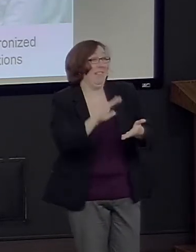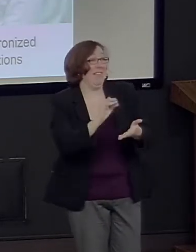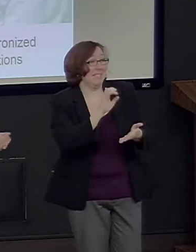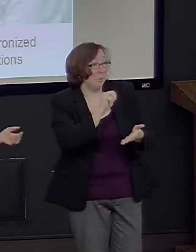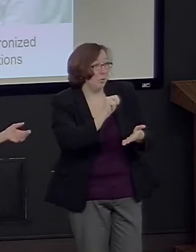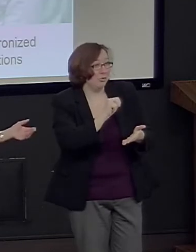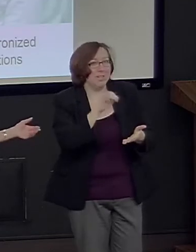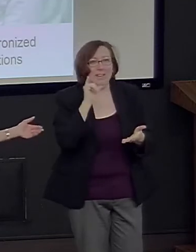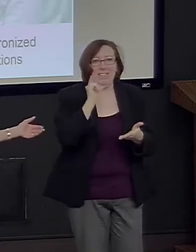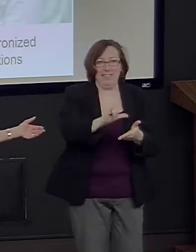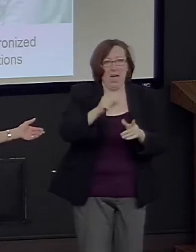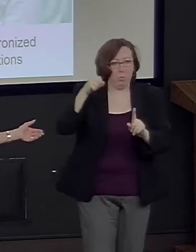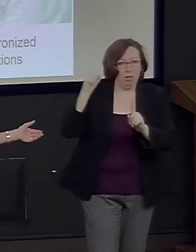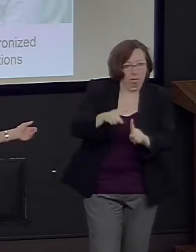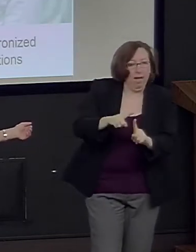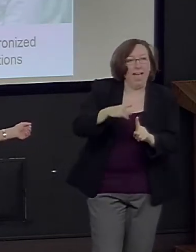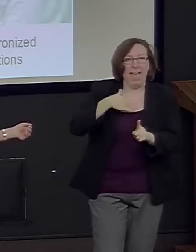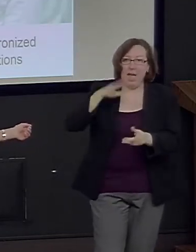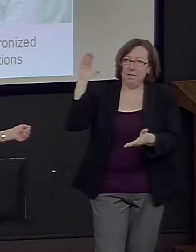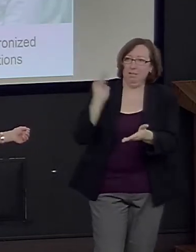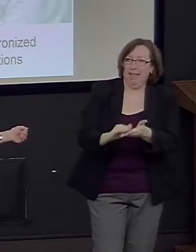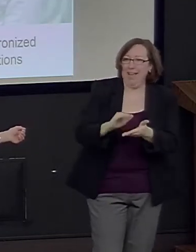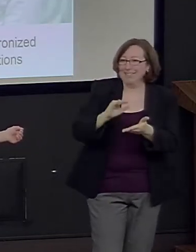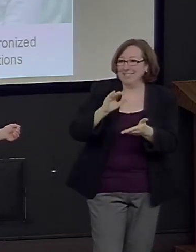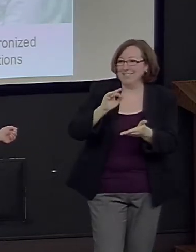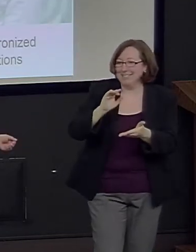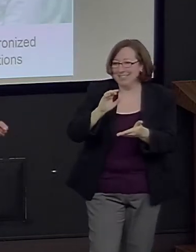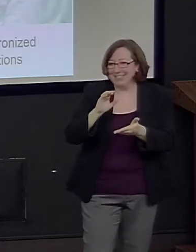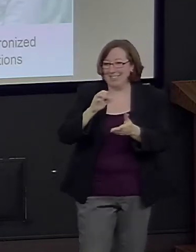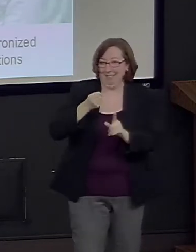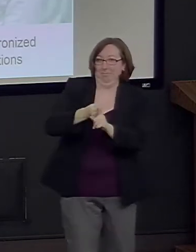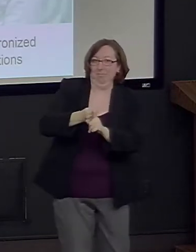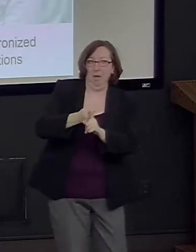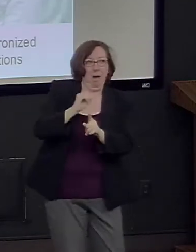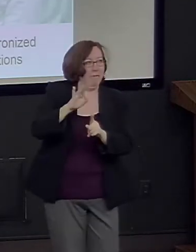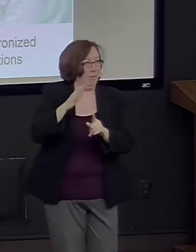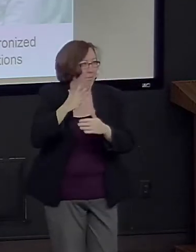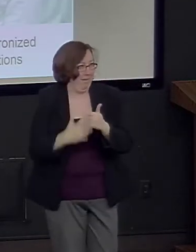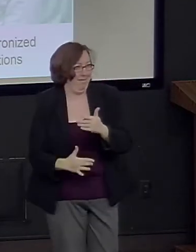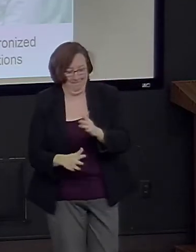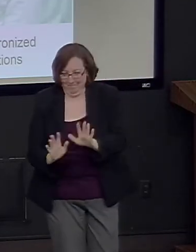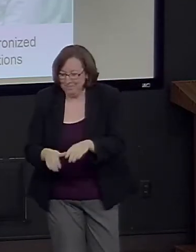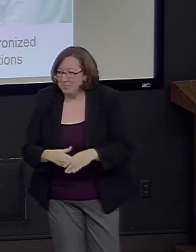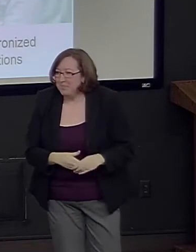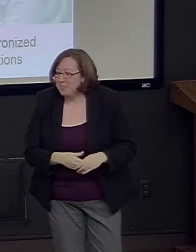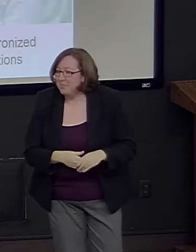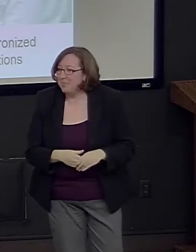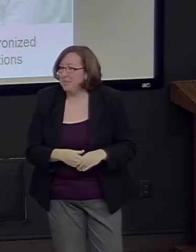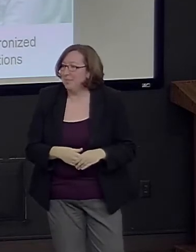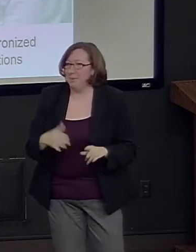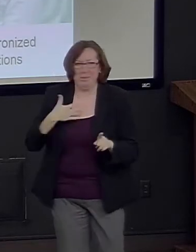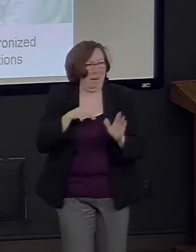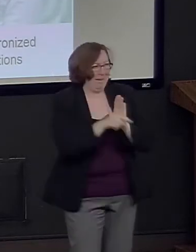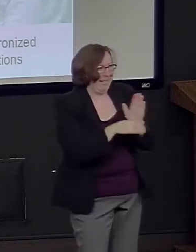Am I killing my translator here? We got that, okay. All right.